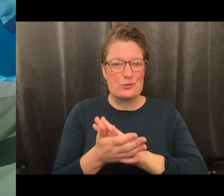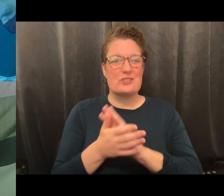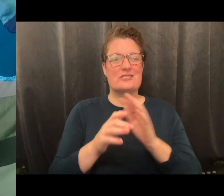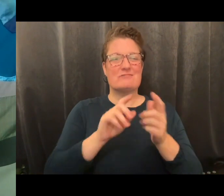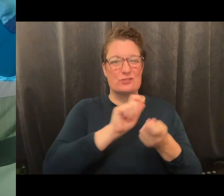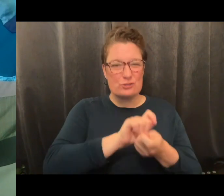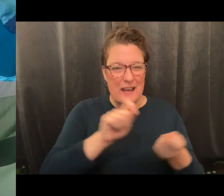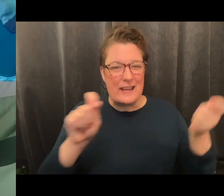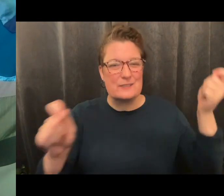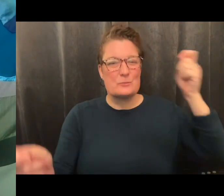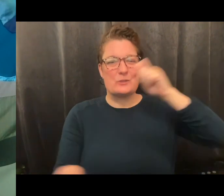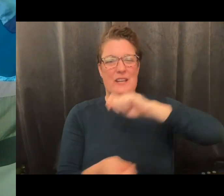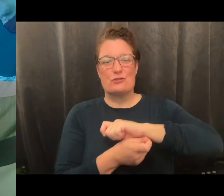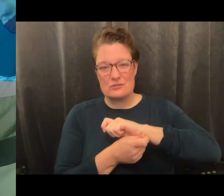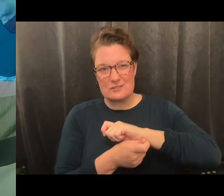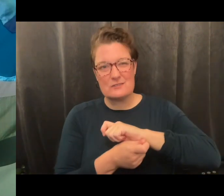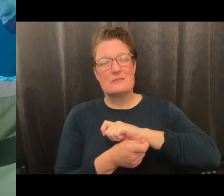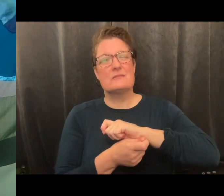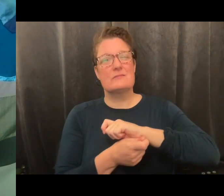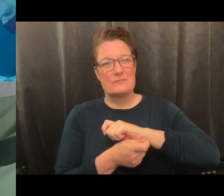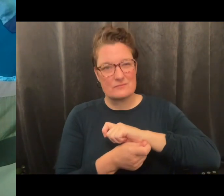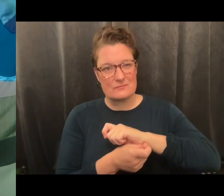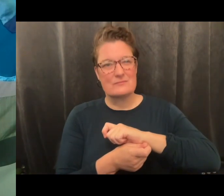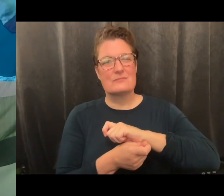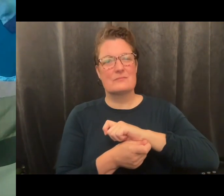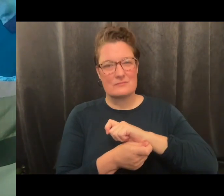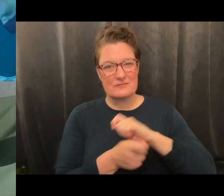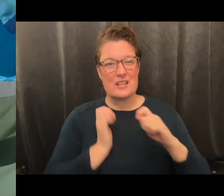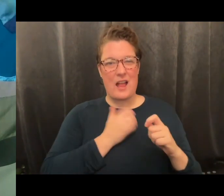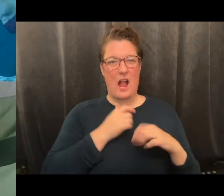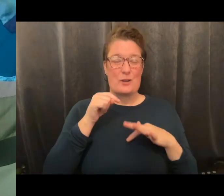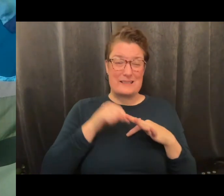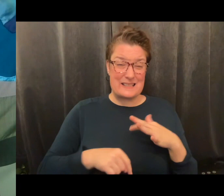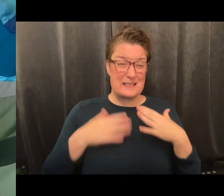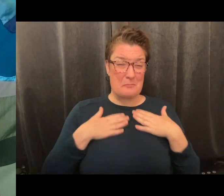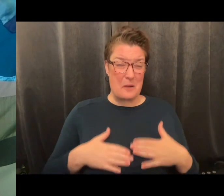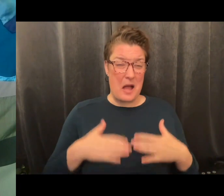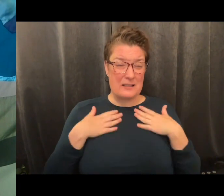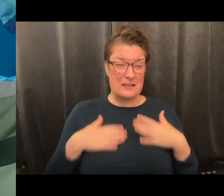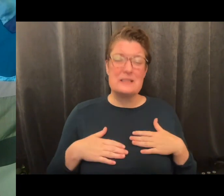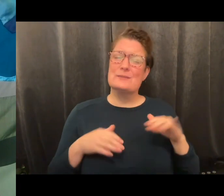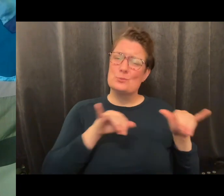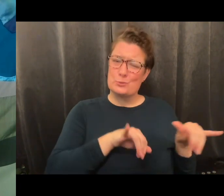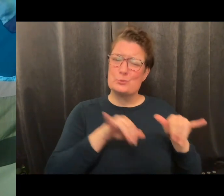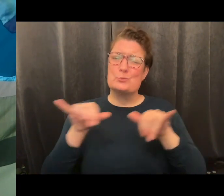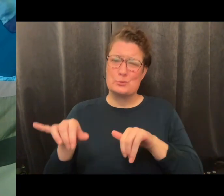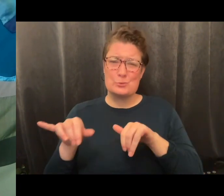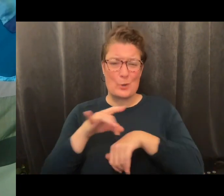that our deep bodies are also as earth bodies on a journey through and towards